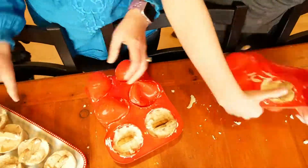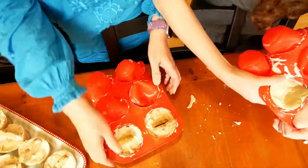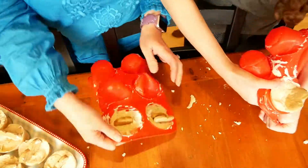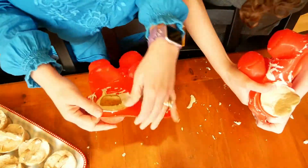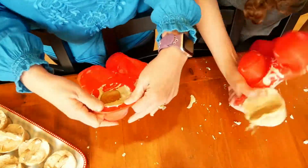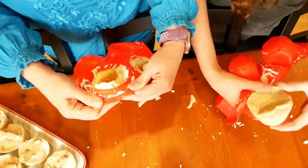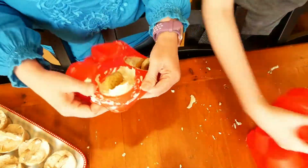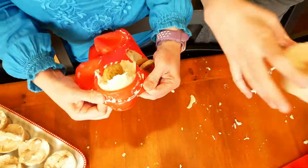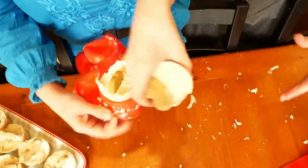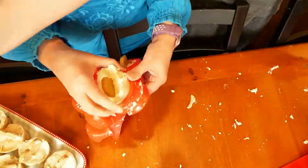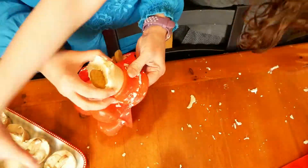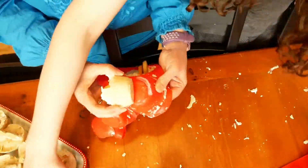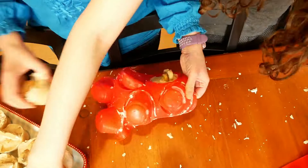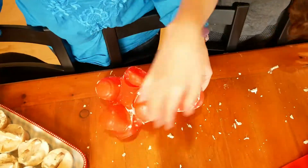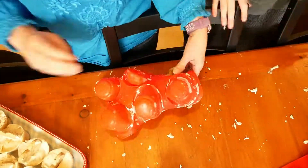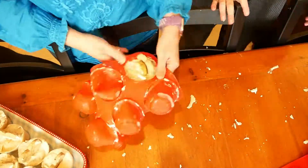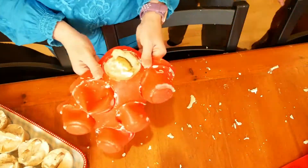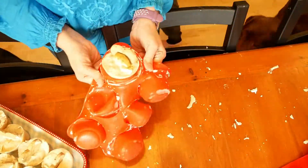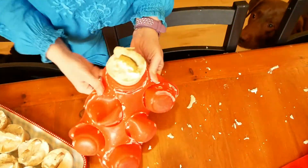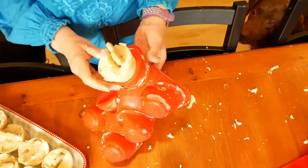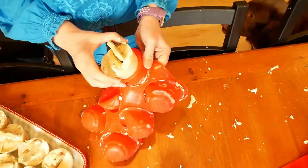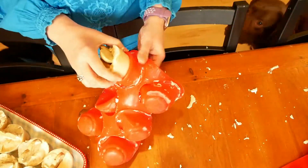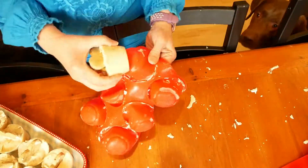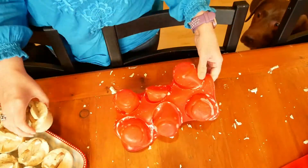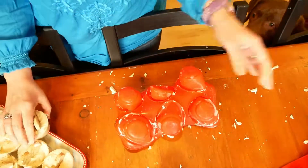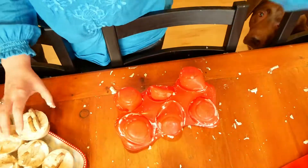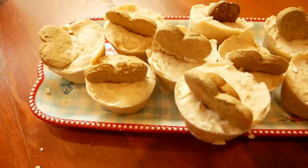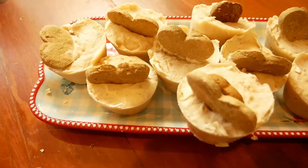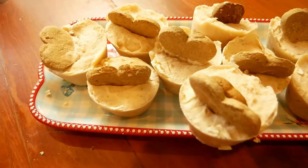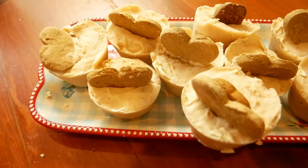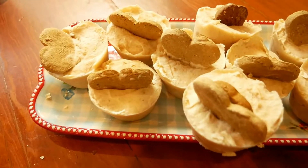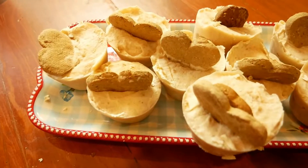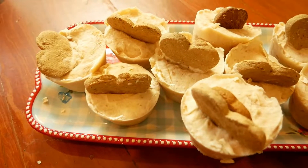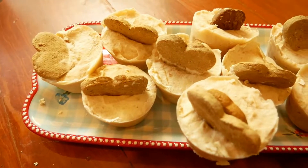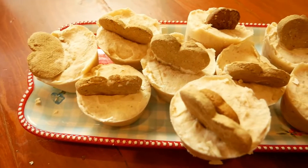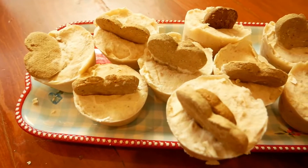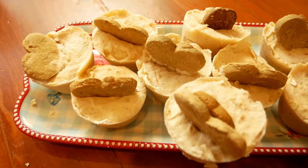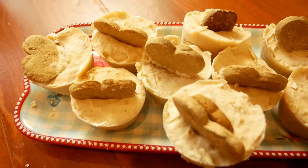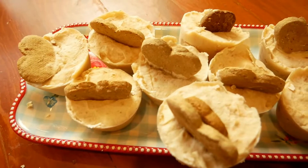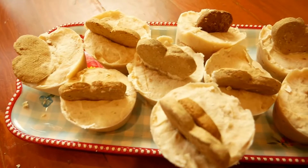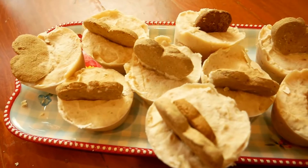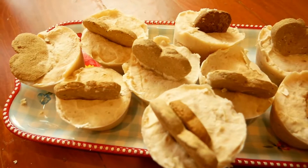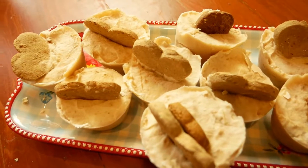this actually for the thumbnail picture but i thought they the dogs loved them they came out